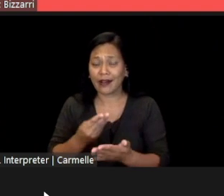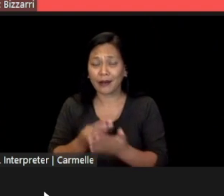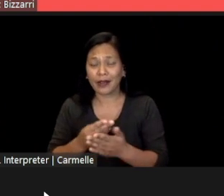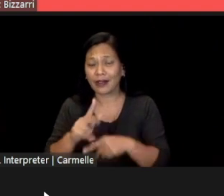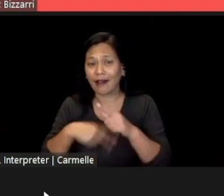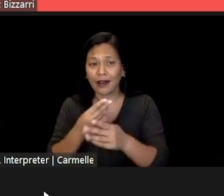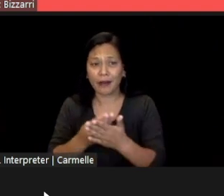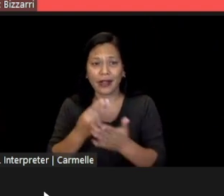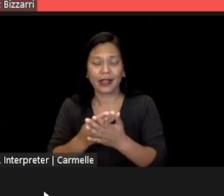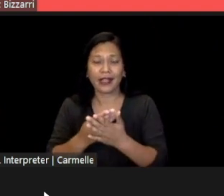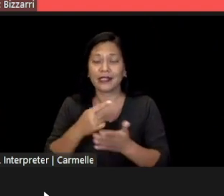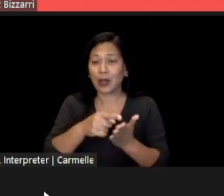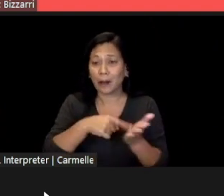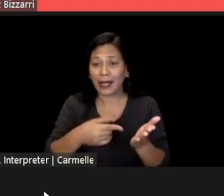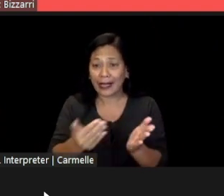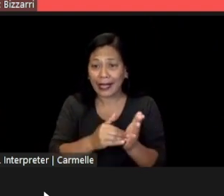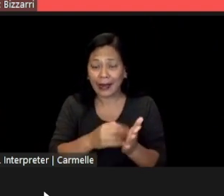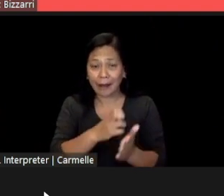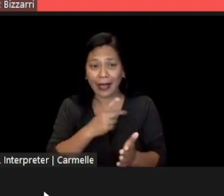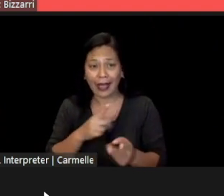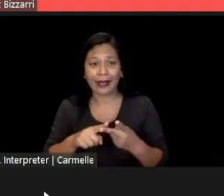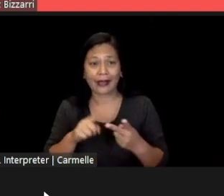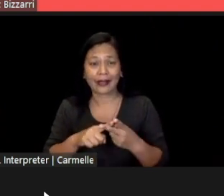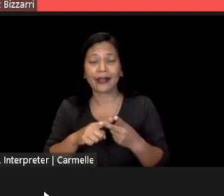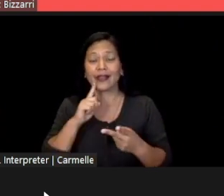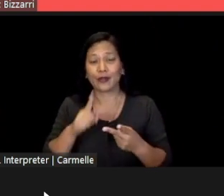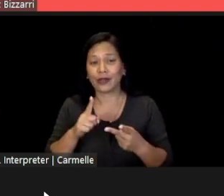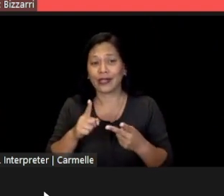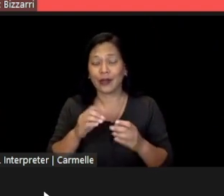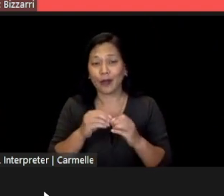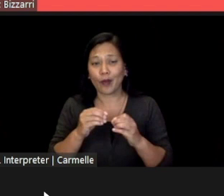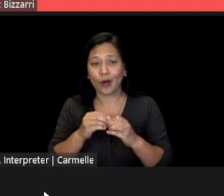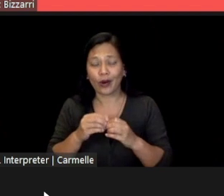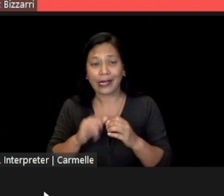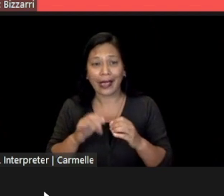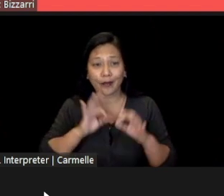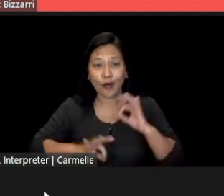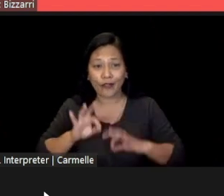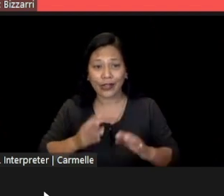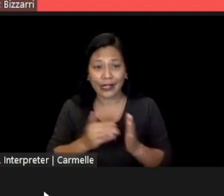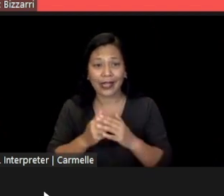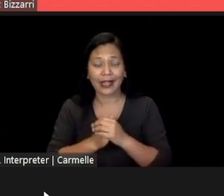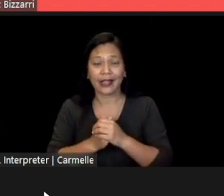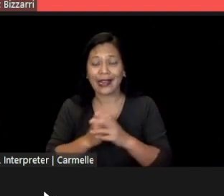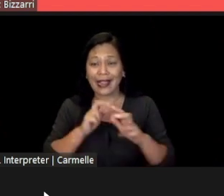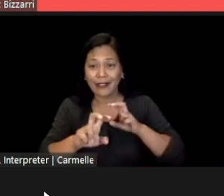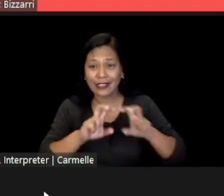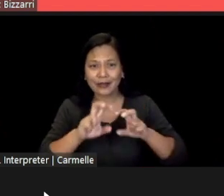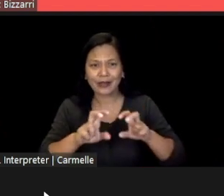So repayable advances, recoupable advance, recoupable investments, the amounts, again, check the guidelines.